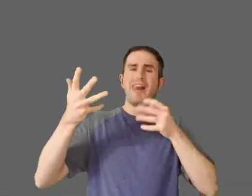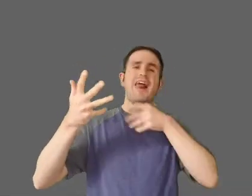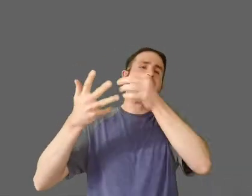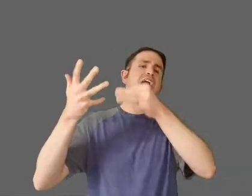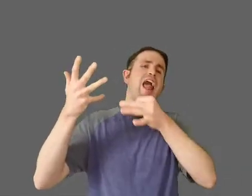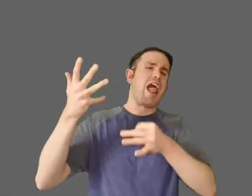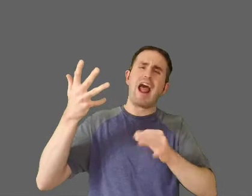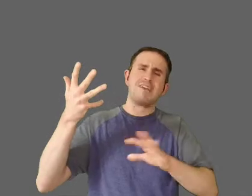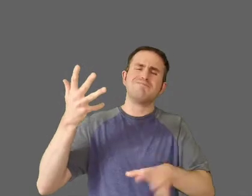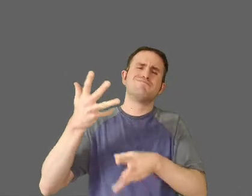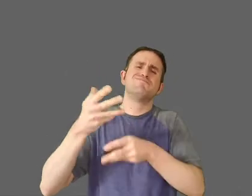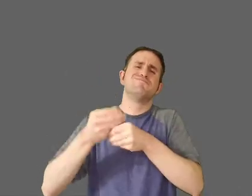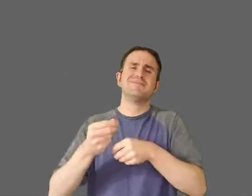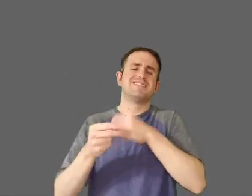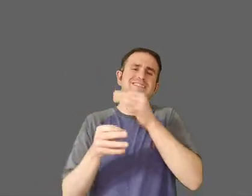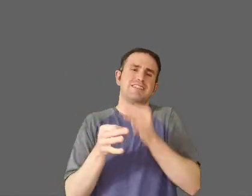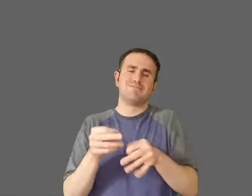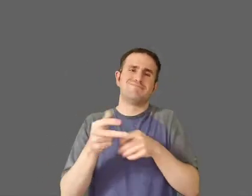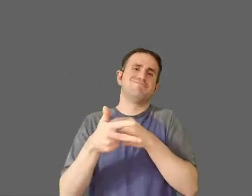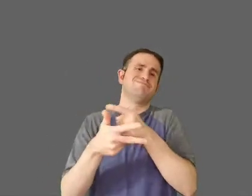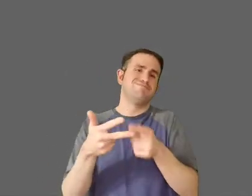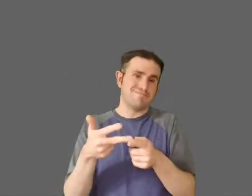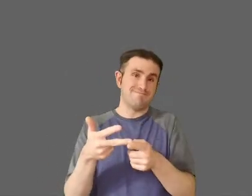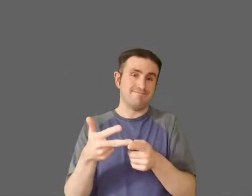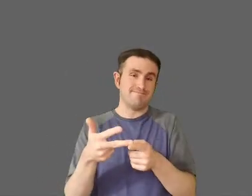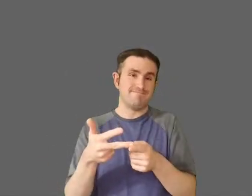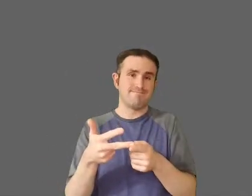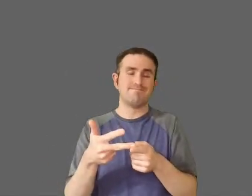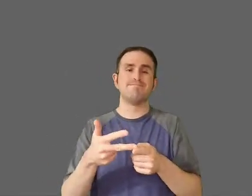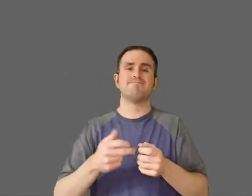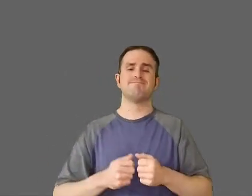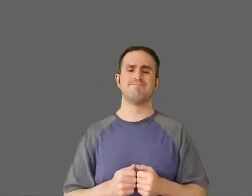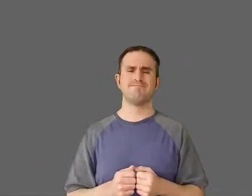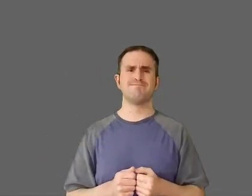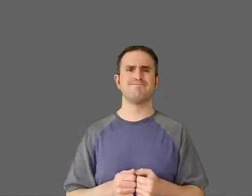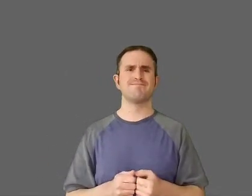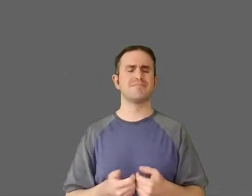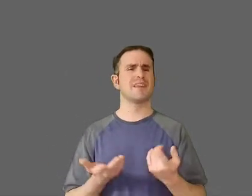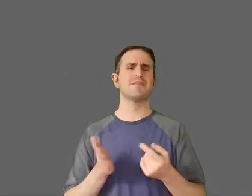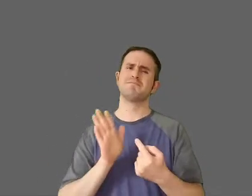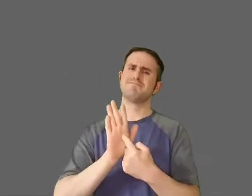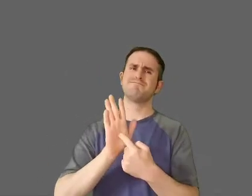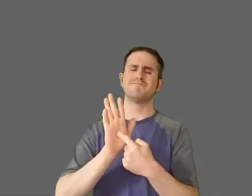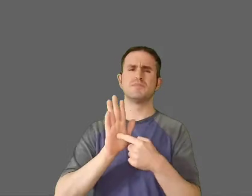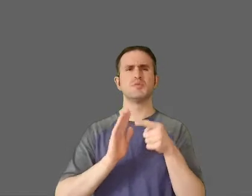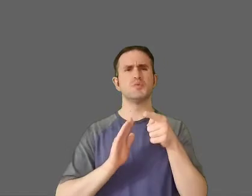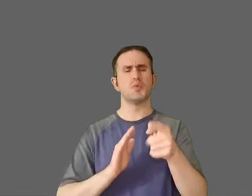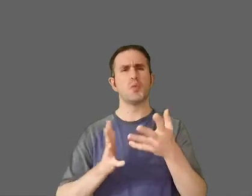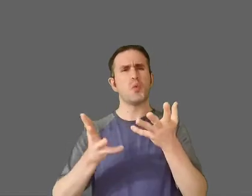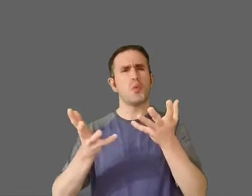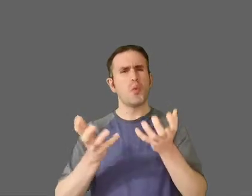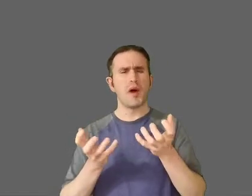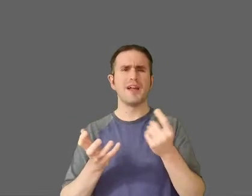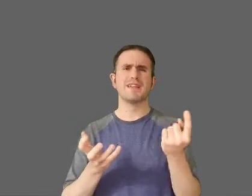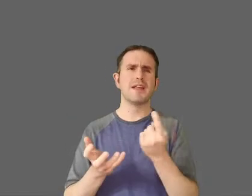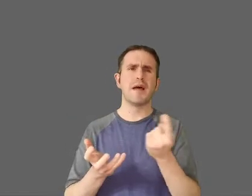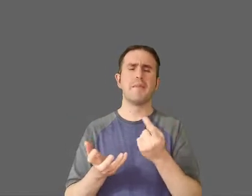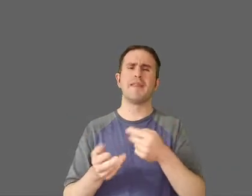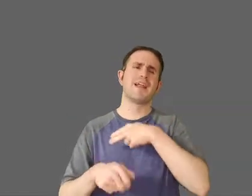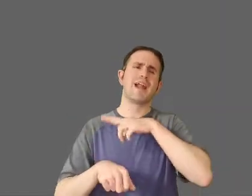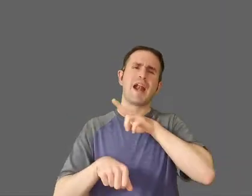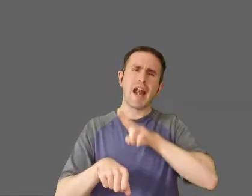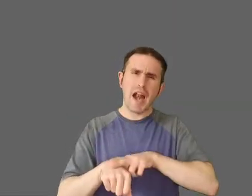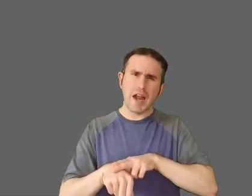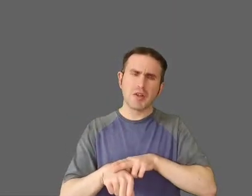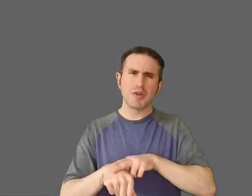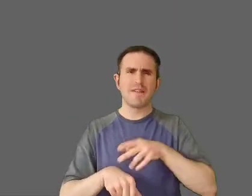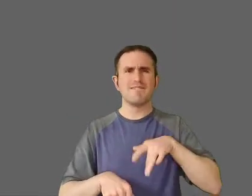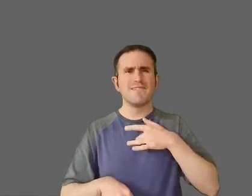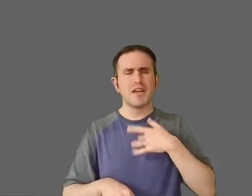here. Um, so let's say that you want to go for something more natural feeling or you don't really